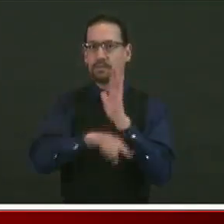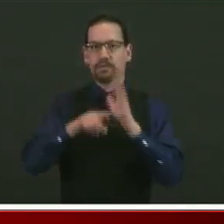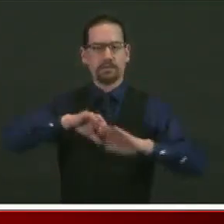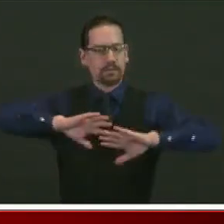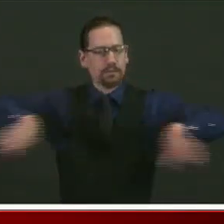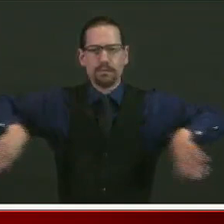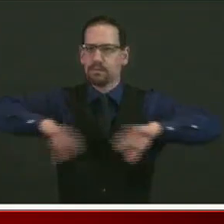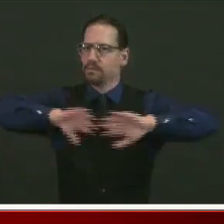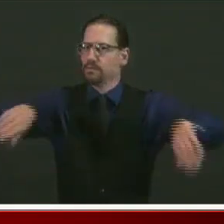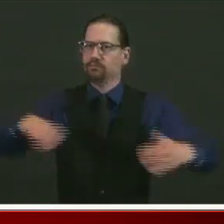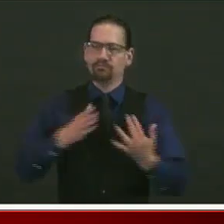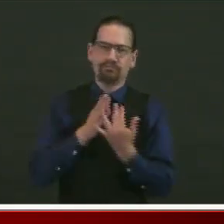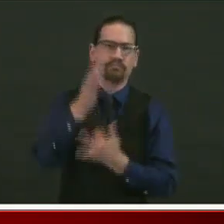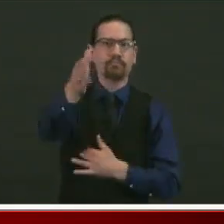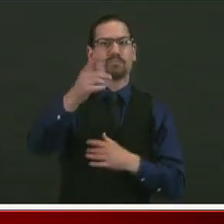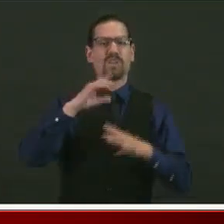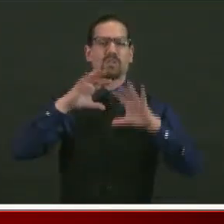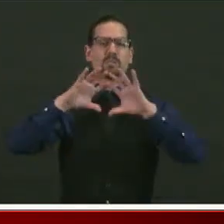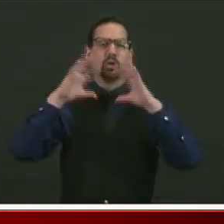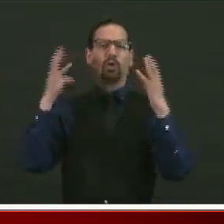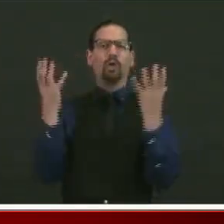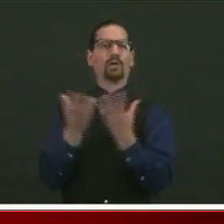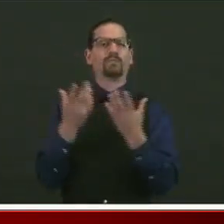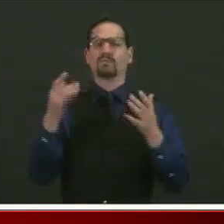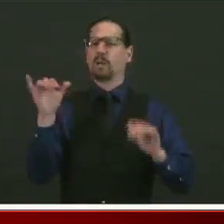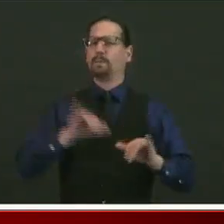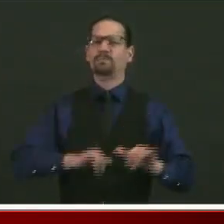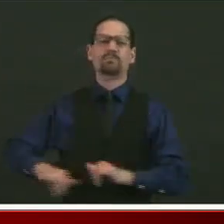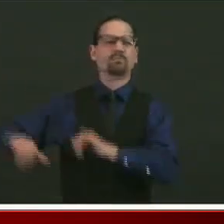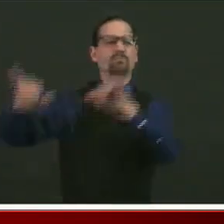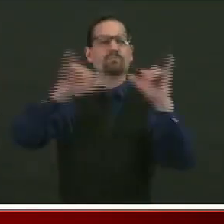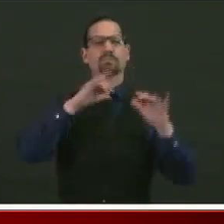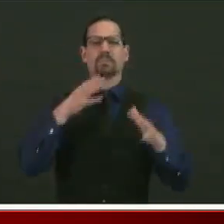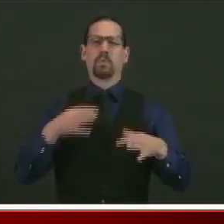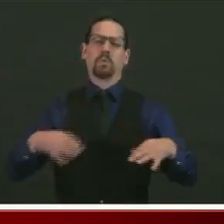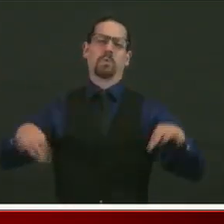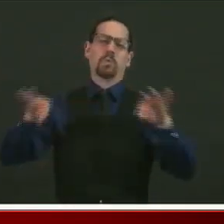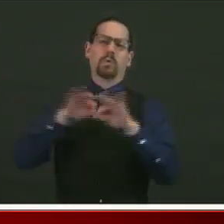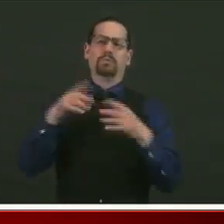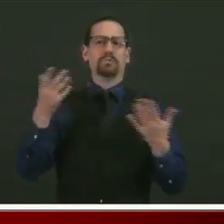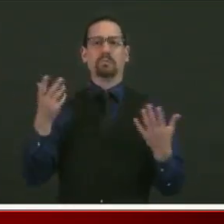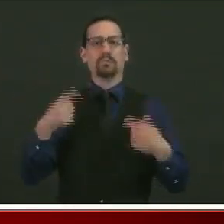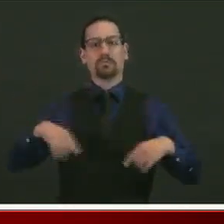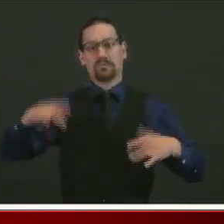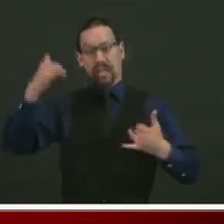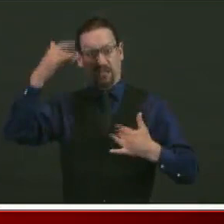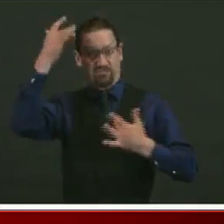THING. WHEN WE LOOK AT HOW WE RESPOND TO THE PANDEMIC AS A PEOPLE, RESILIENCE IS SOMETHING WE ALL